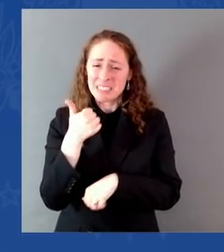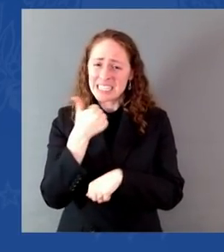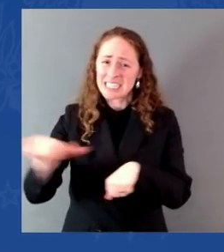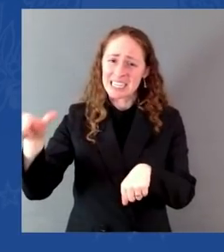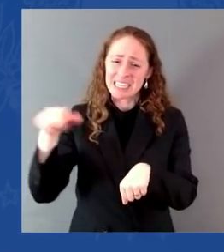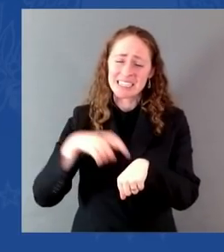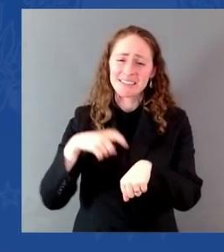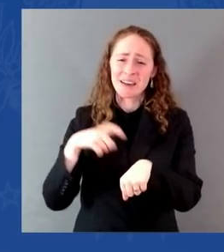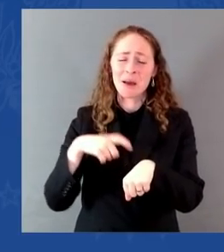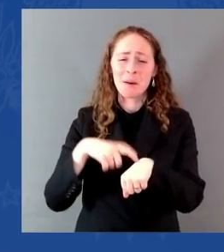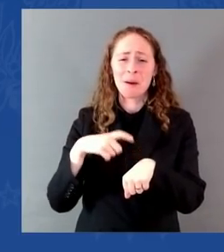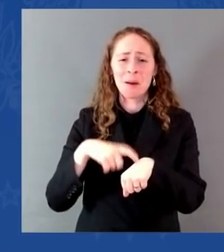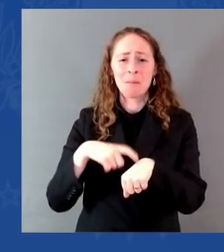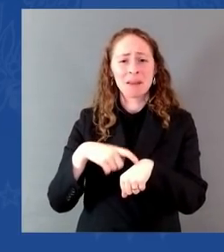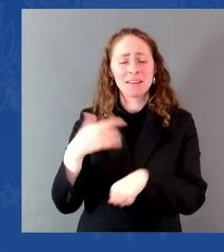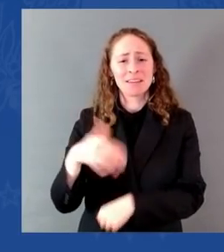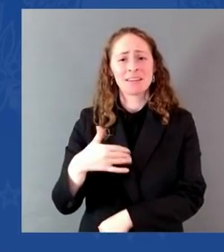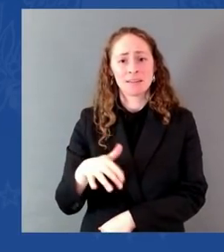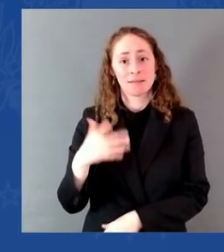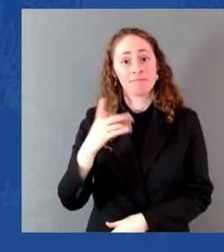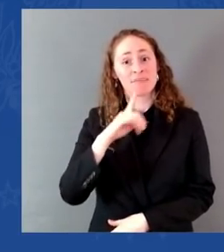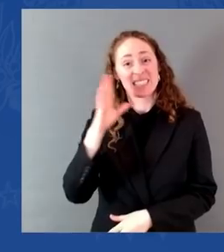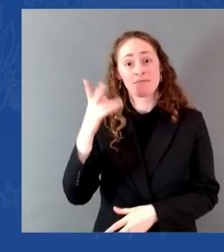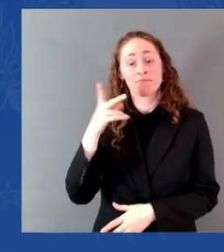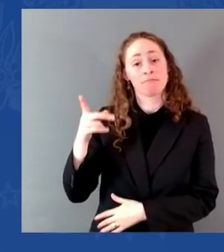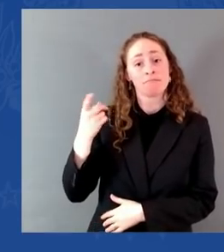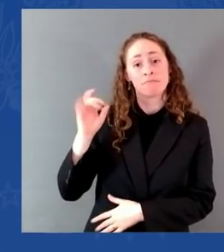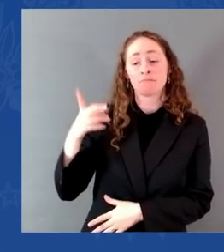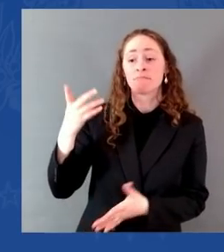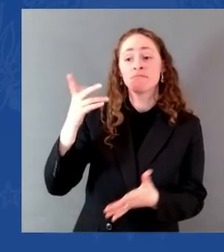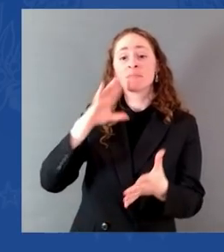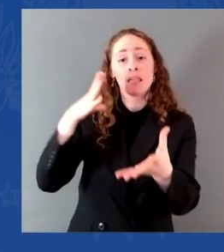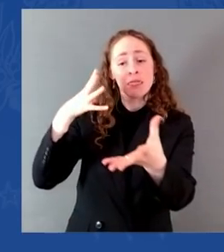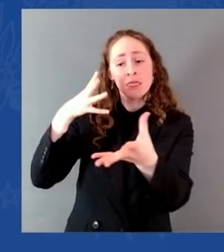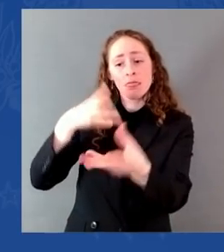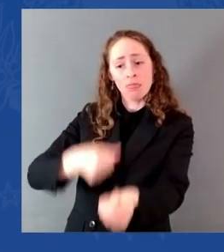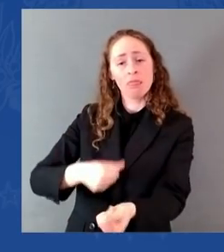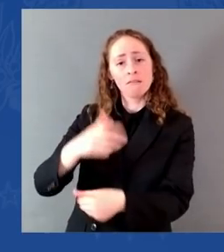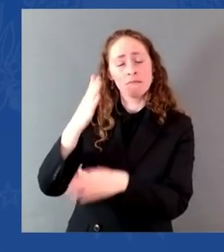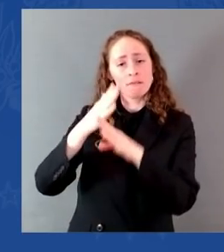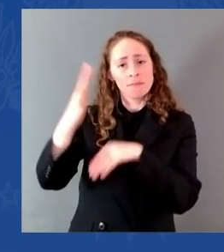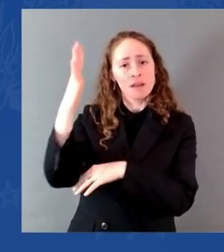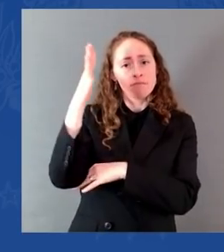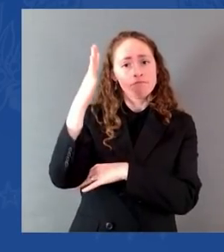the drivers -- in additional gas and repairs and longer commute times,